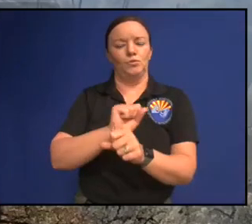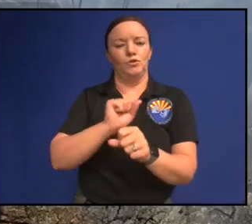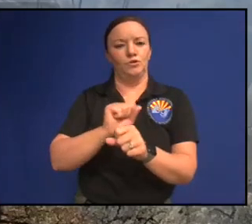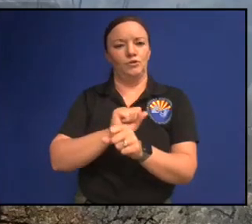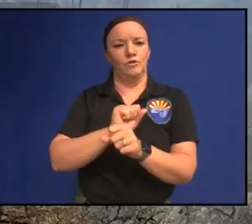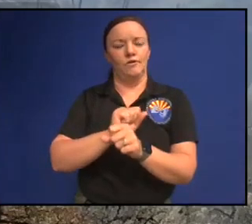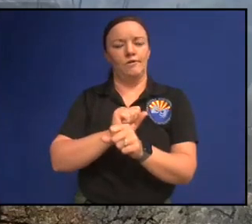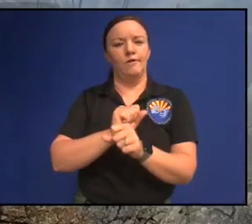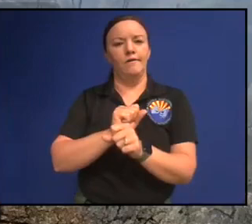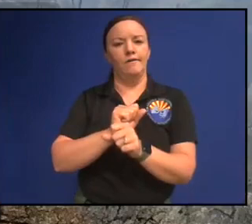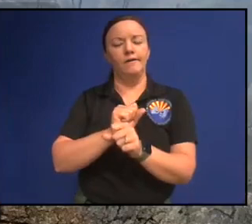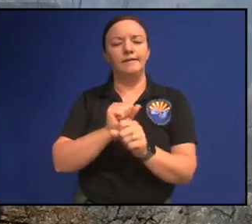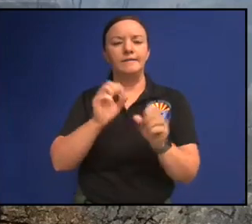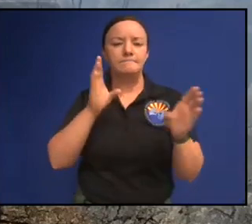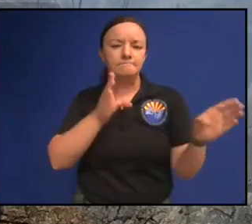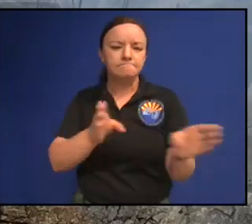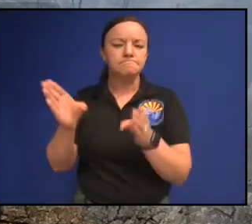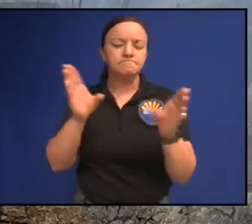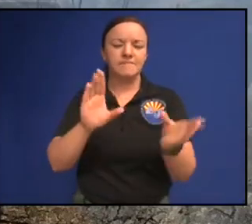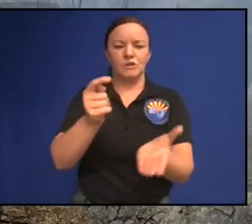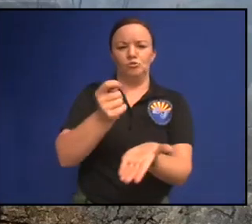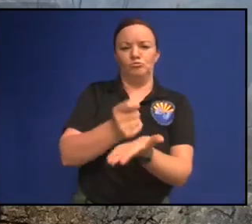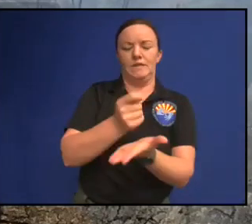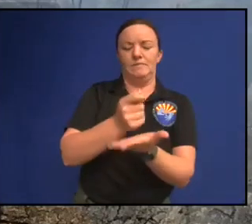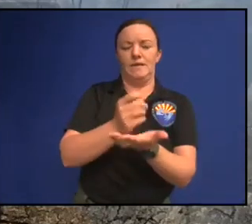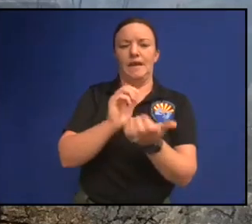BEAR TREATMENT FOR THE BURNED AREA.